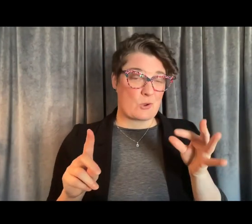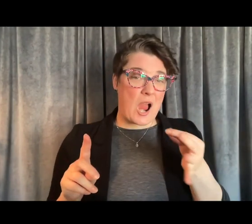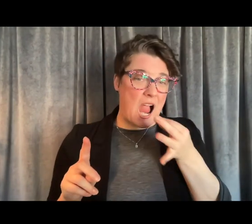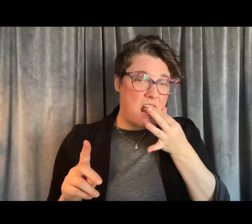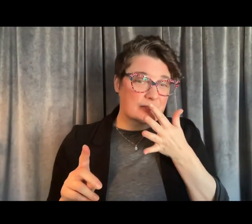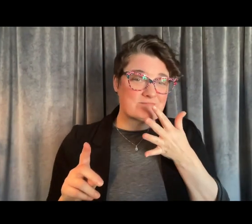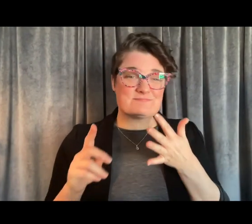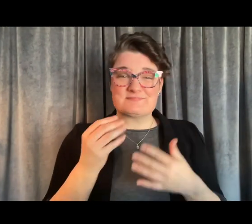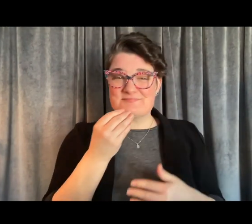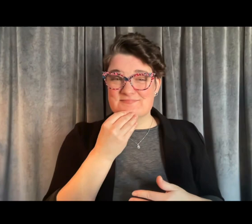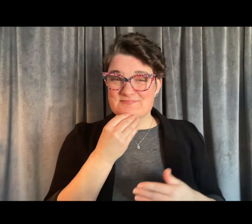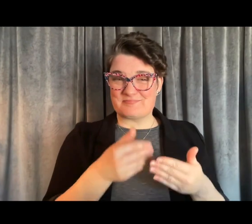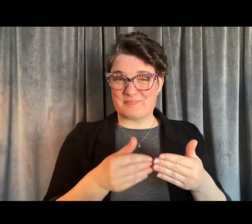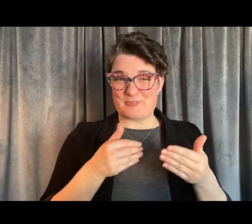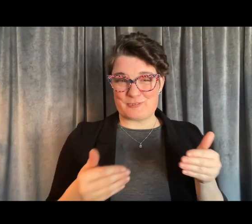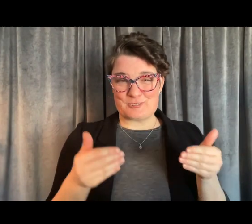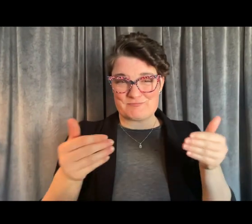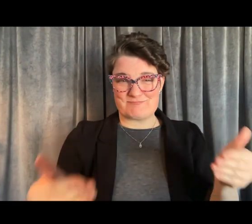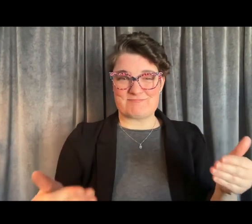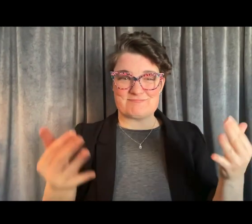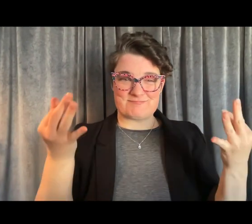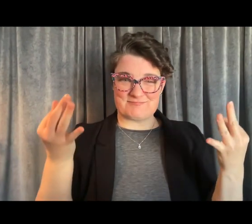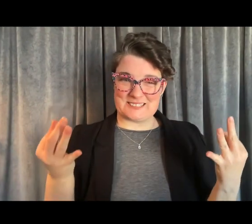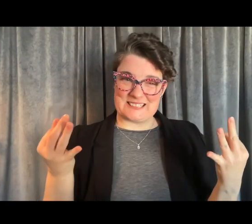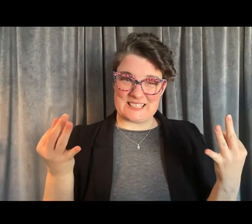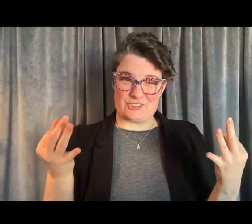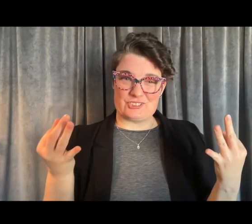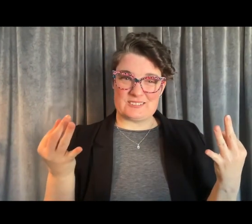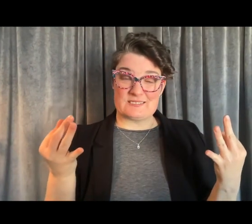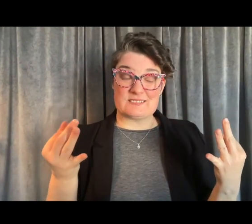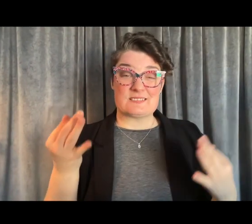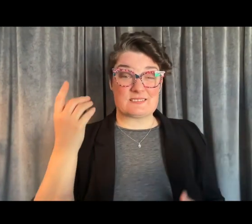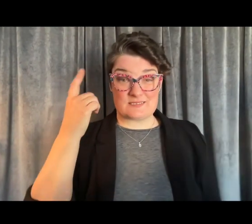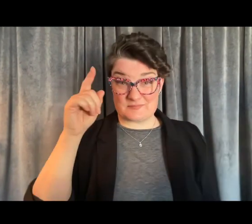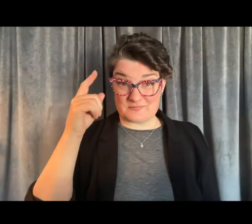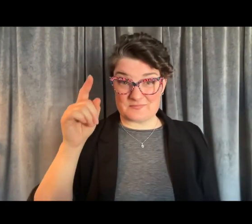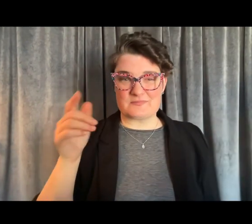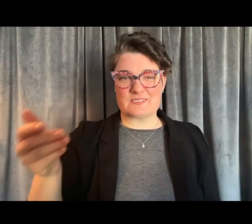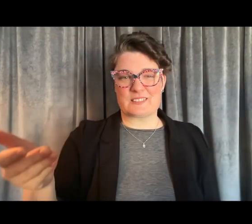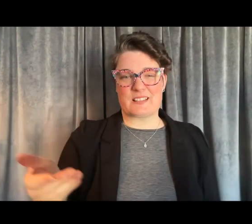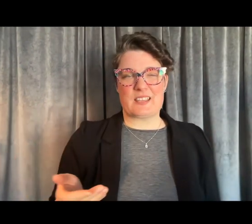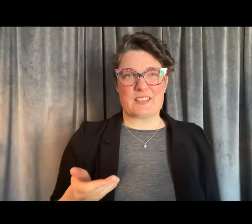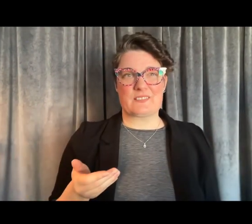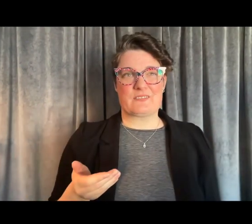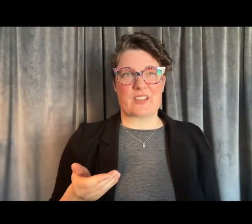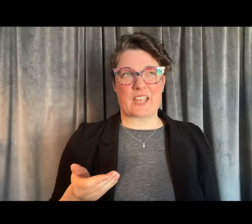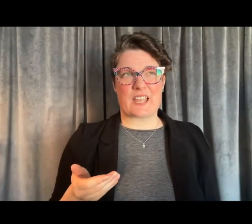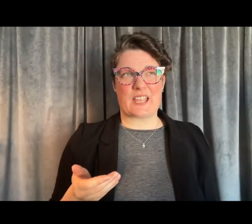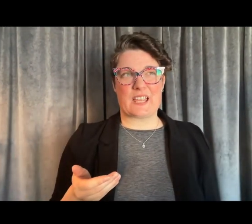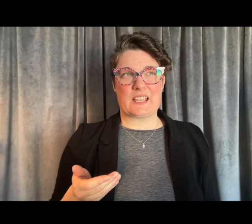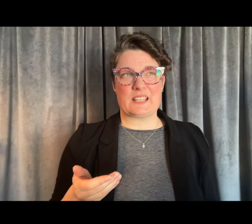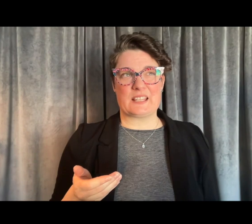before this meditation to invite in the energy of almond.